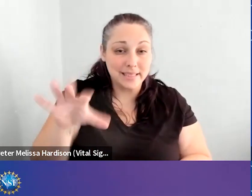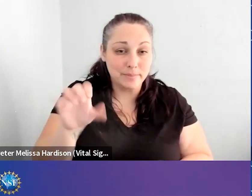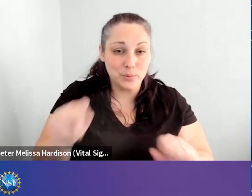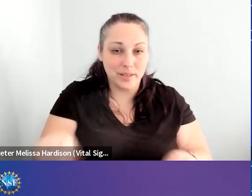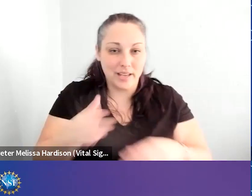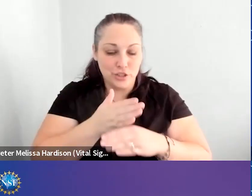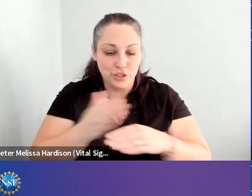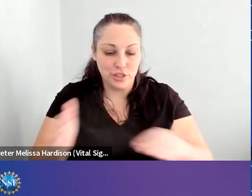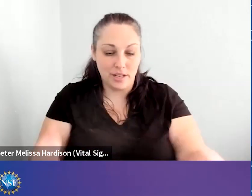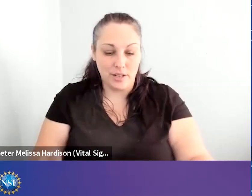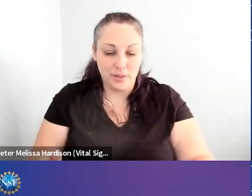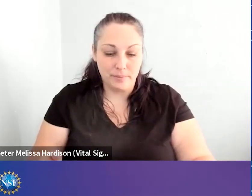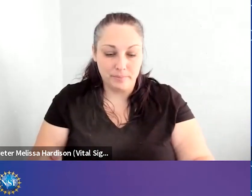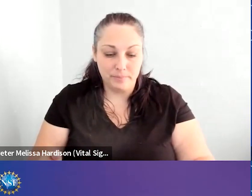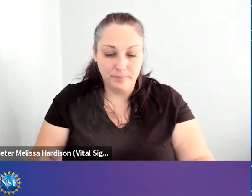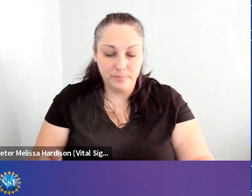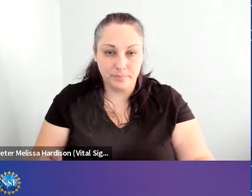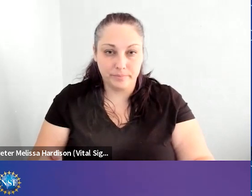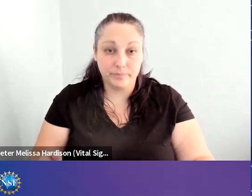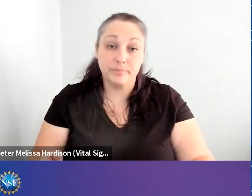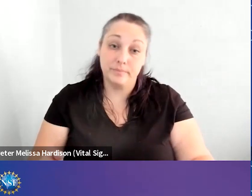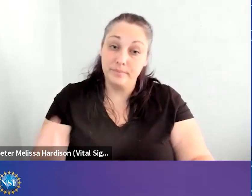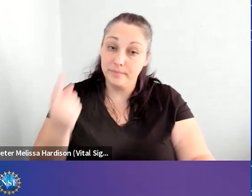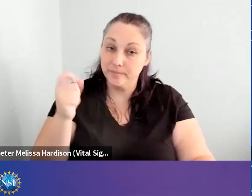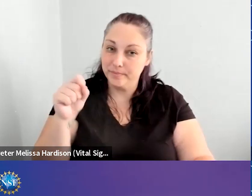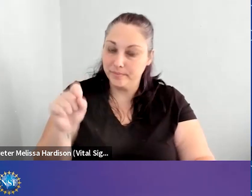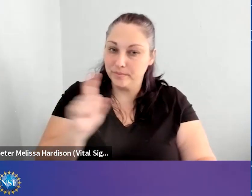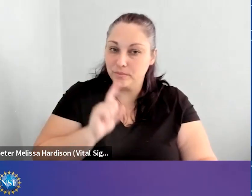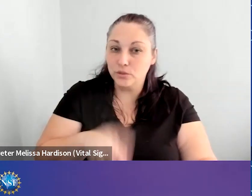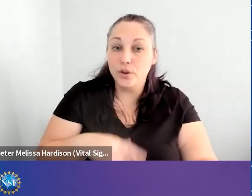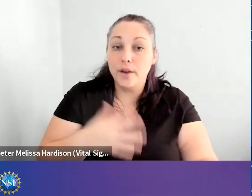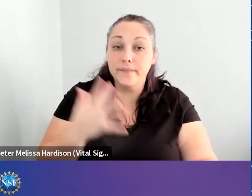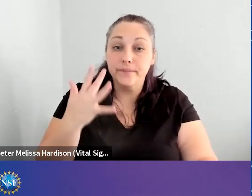Bonnie Green: Yes, sure. Well, I'm fortunate enough to not only be current program officer in S-STEM,